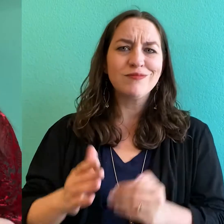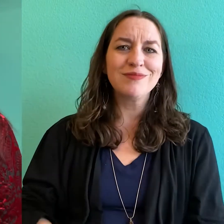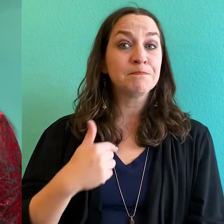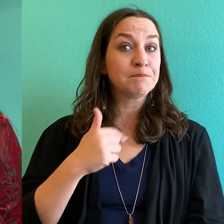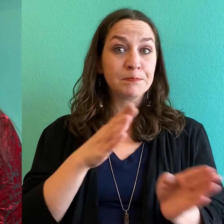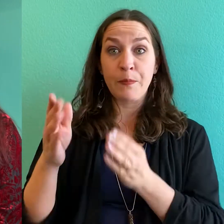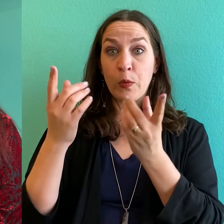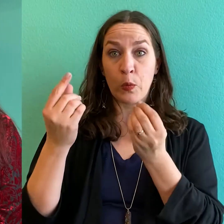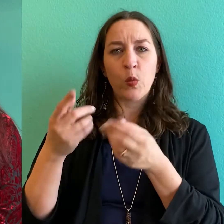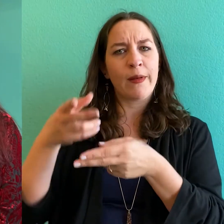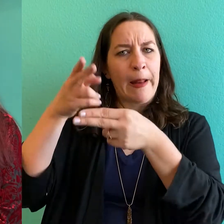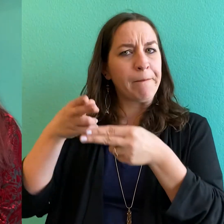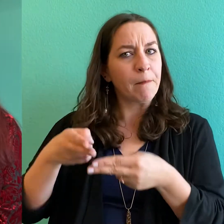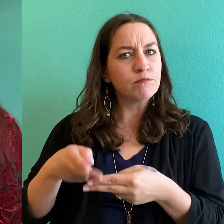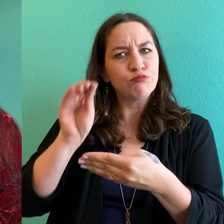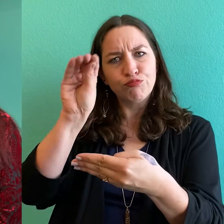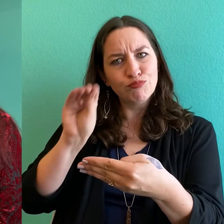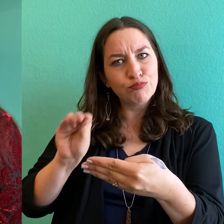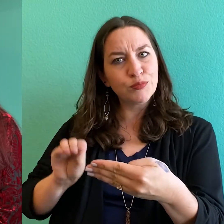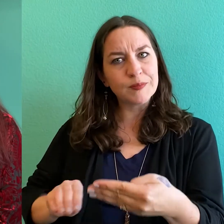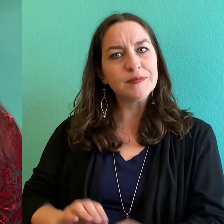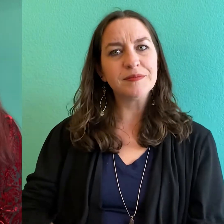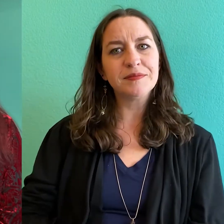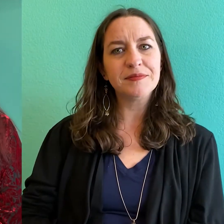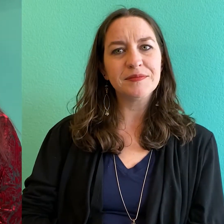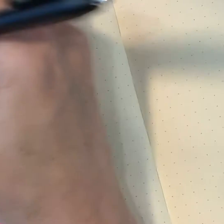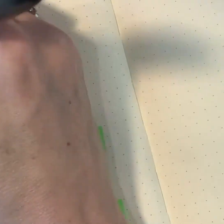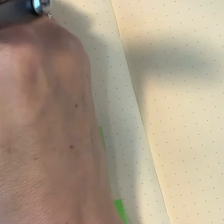OK. So I'm going to go ahead and write the names of those people on these little stickers.